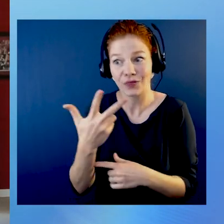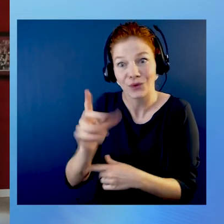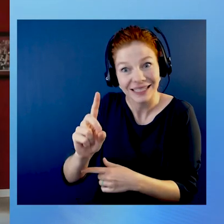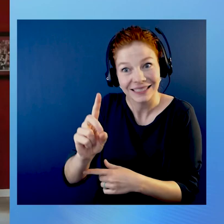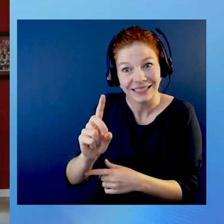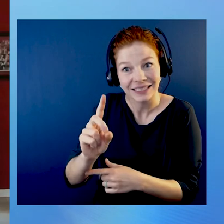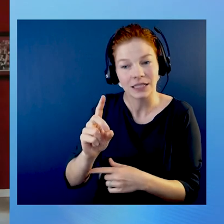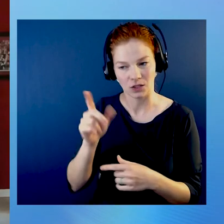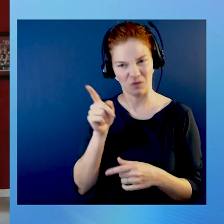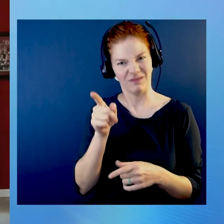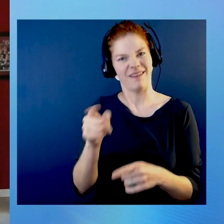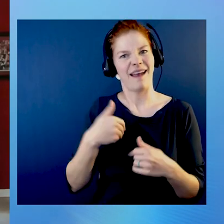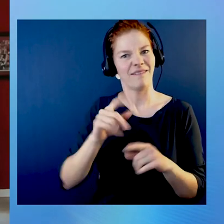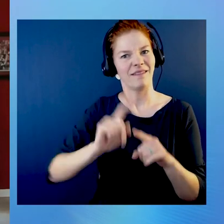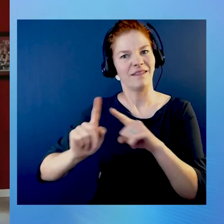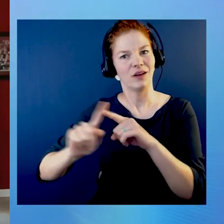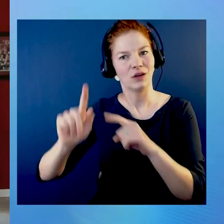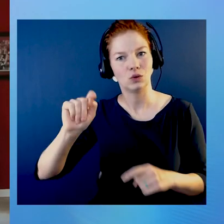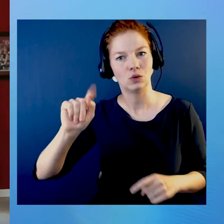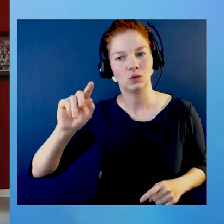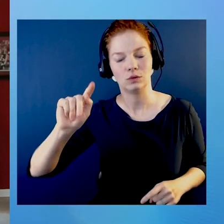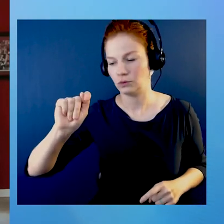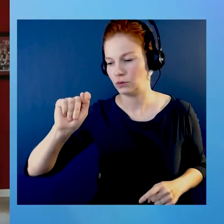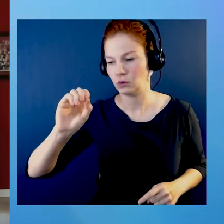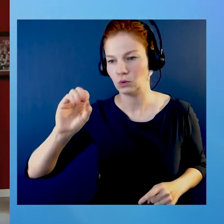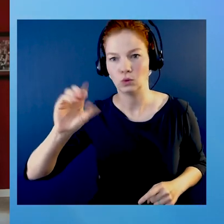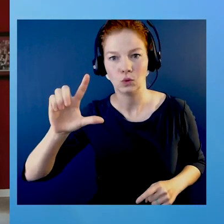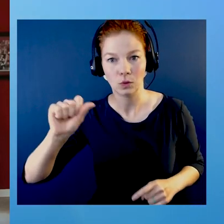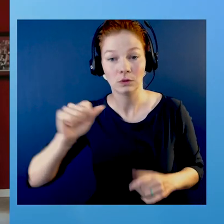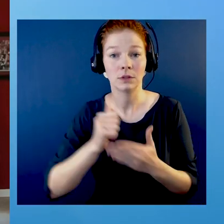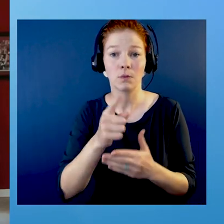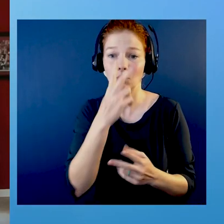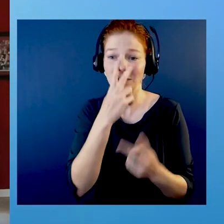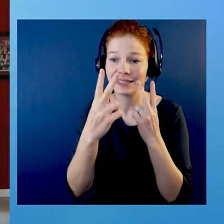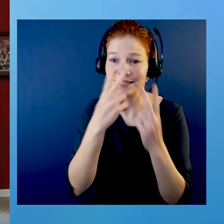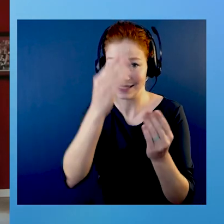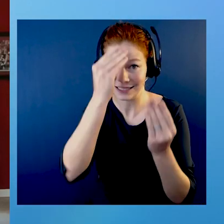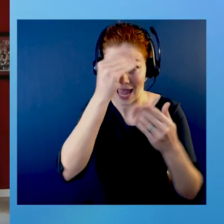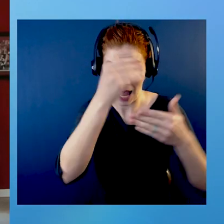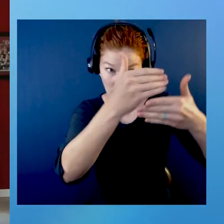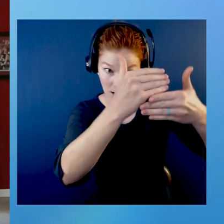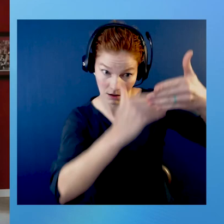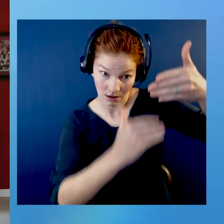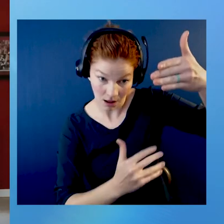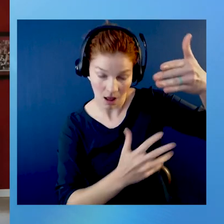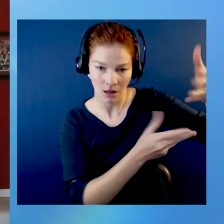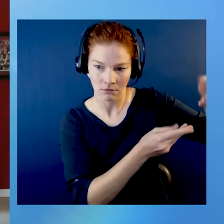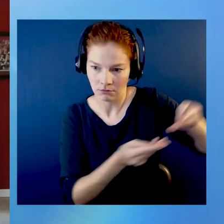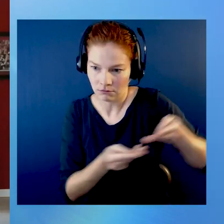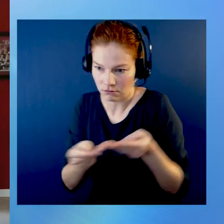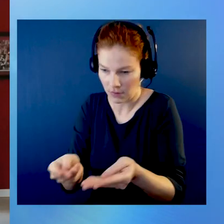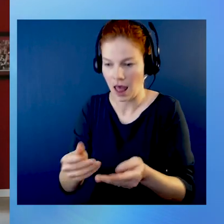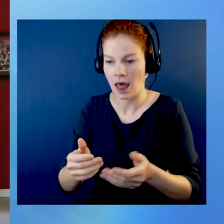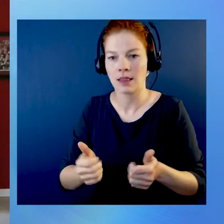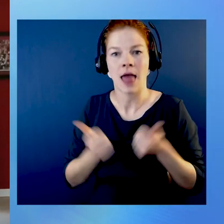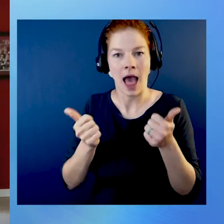that initial monitoring of the data, a live execution environment for your twin graph,